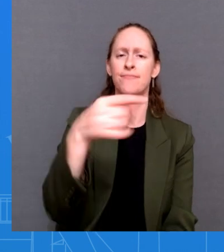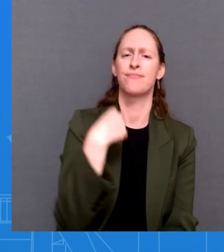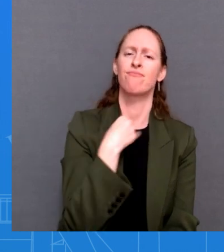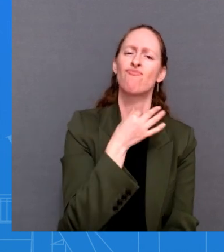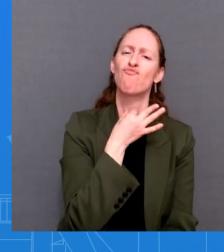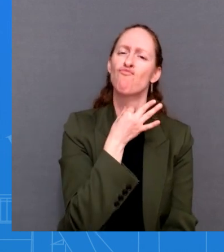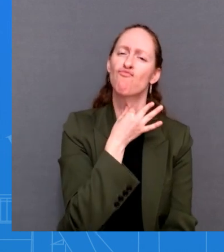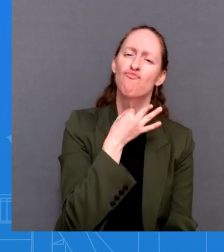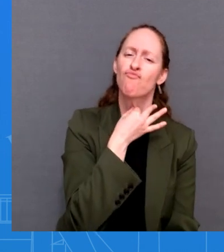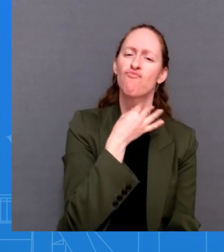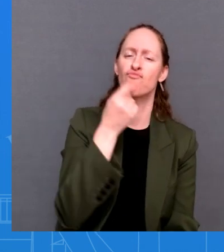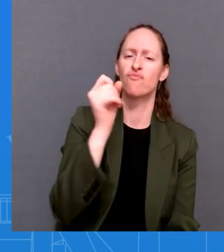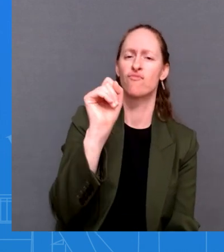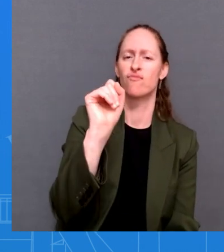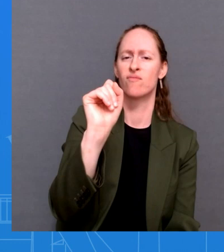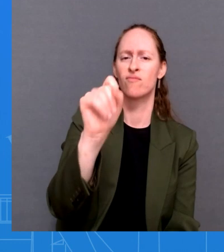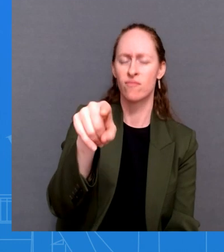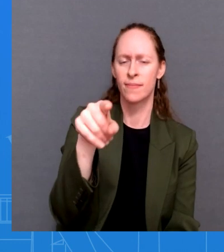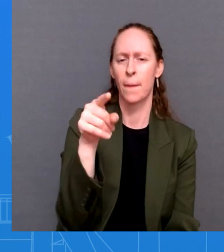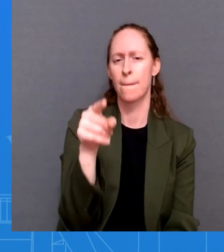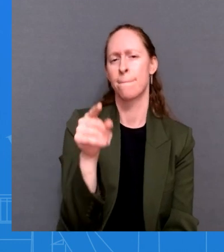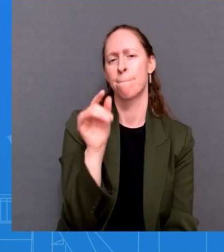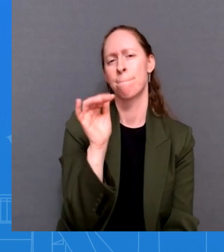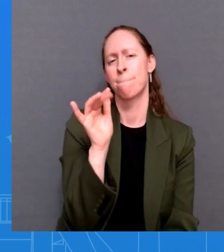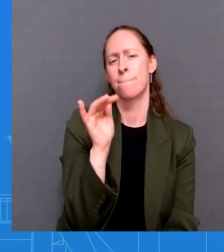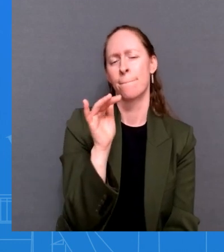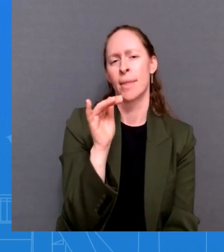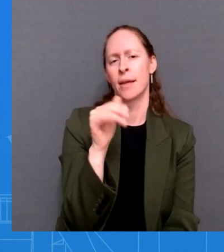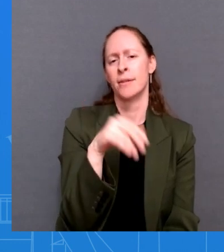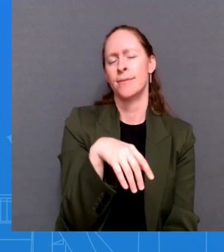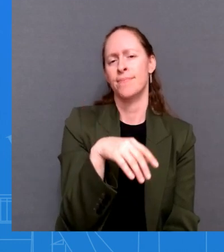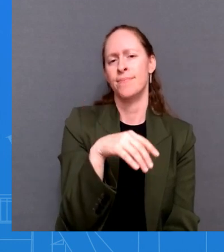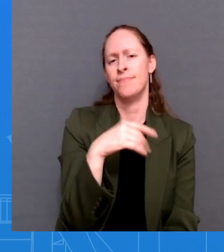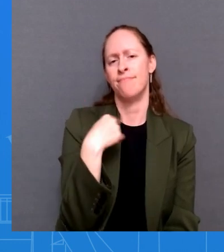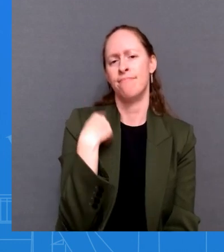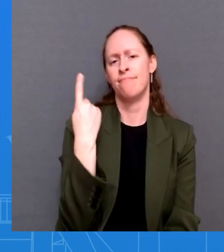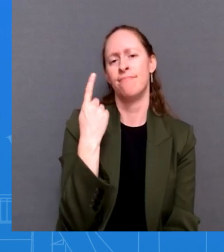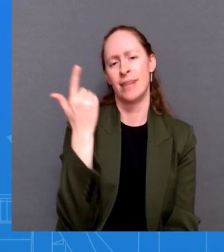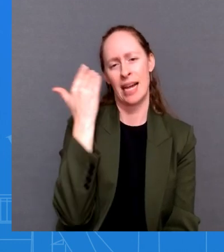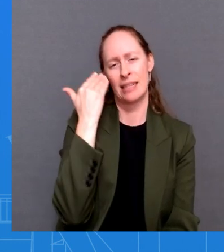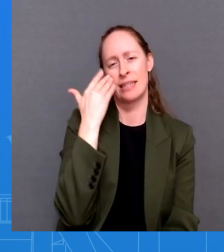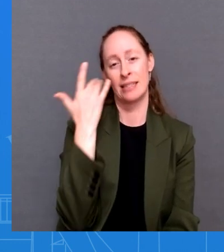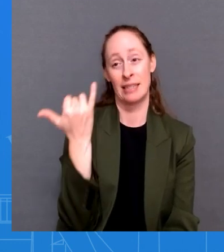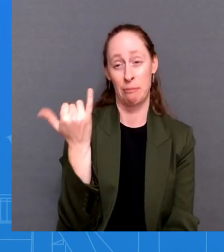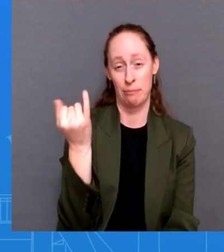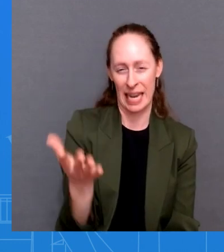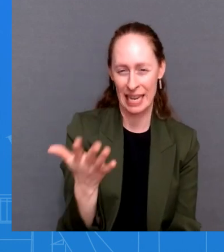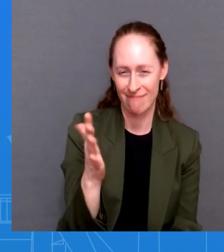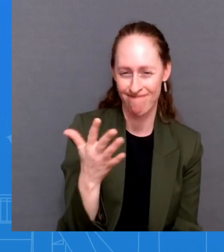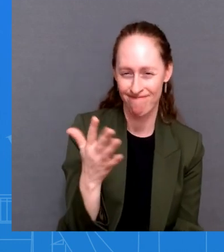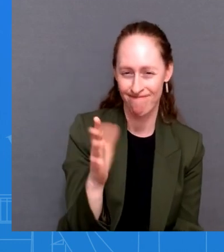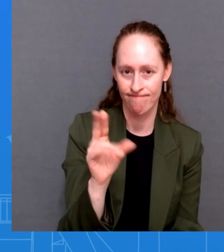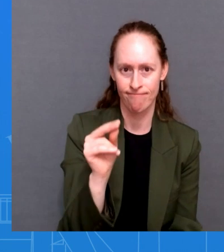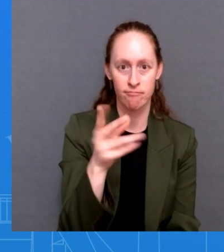I know there's not many of them yet among women, but are those largely being largely related to sexual activity